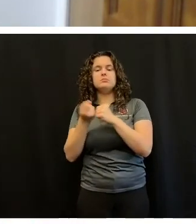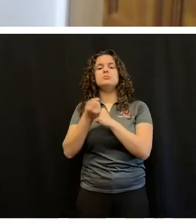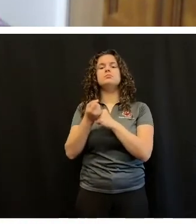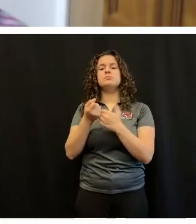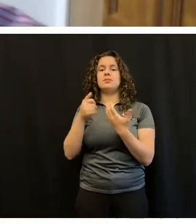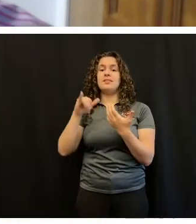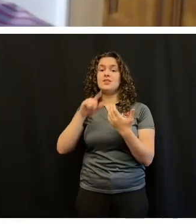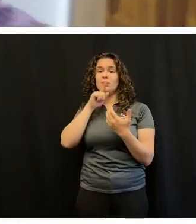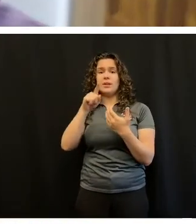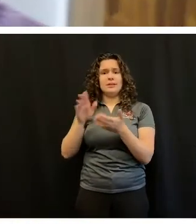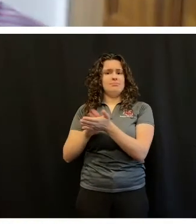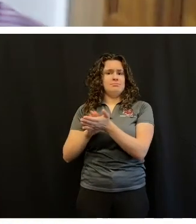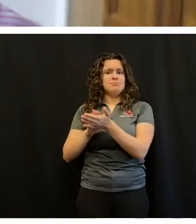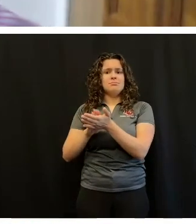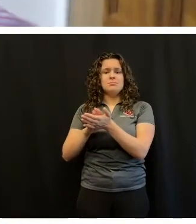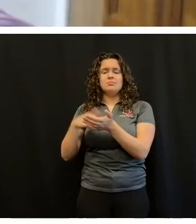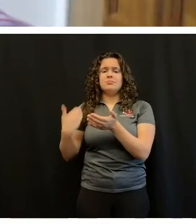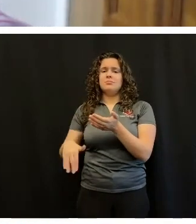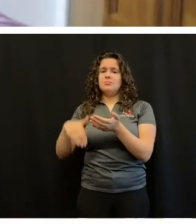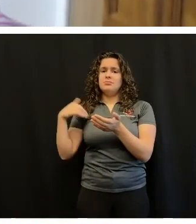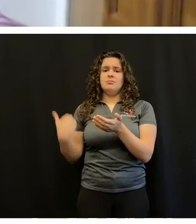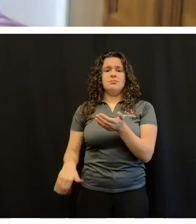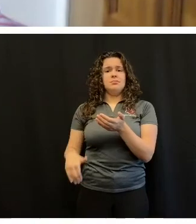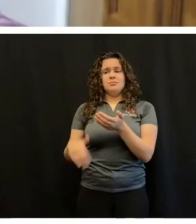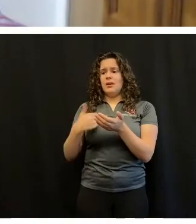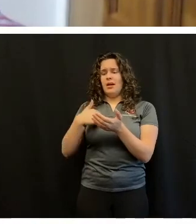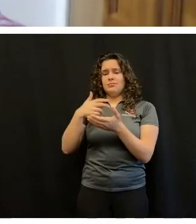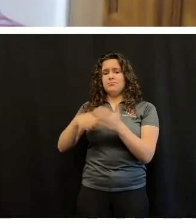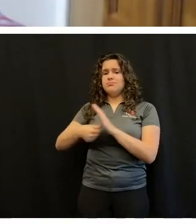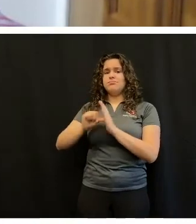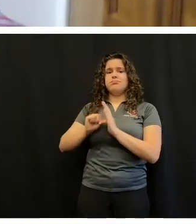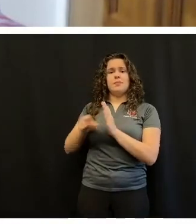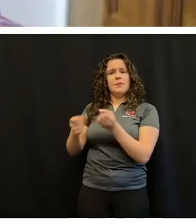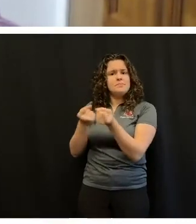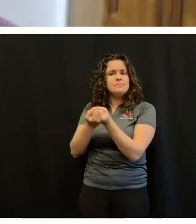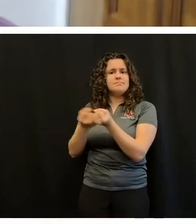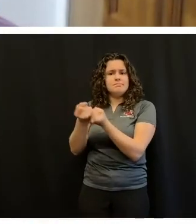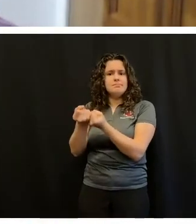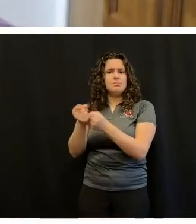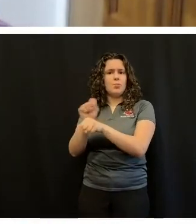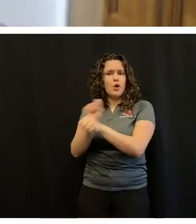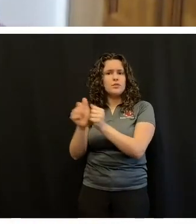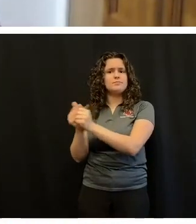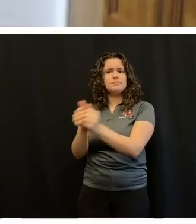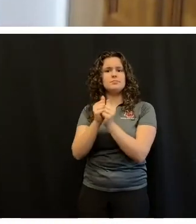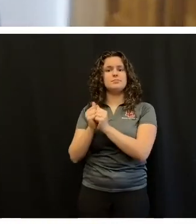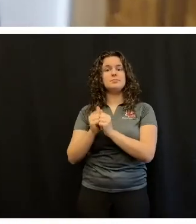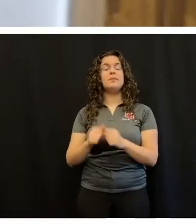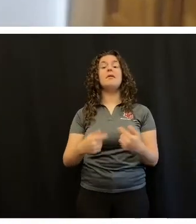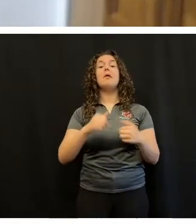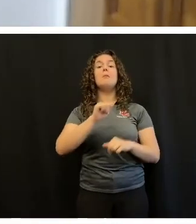the quality of the work they've been doing and support they've been providing. I have a question. [George] Yes.